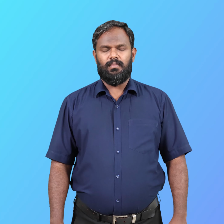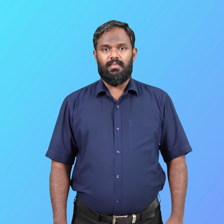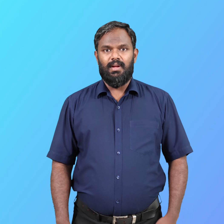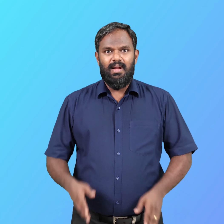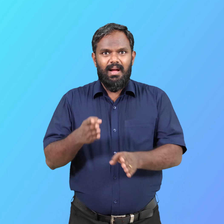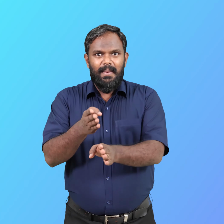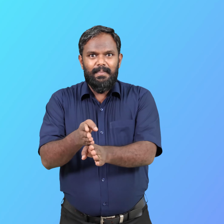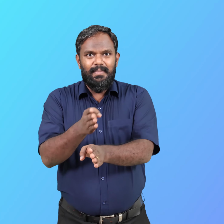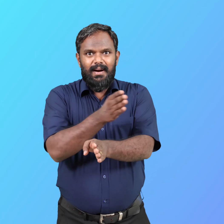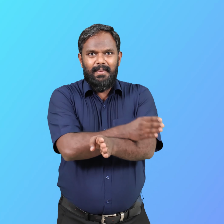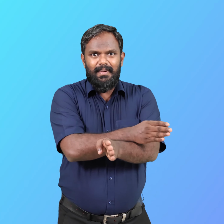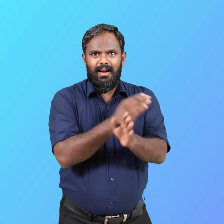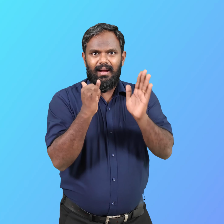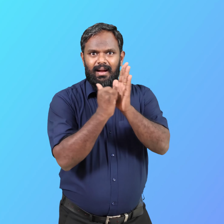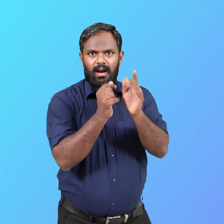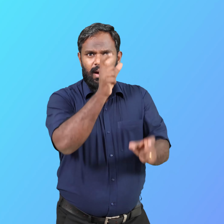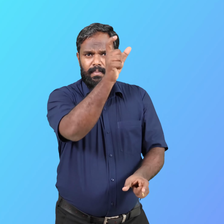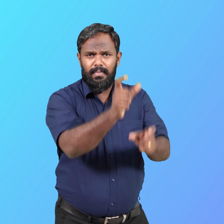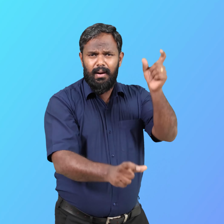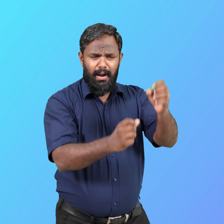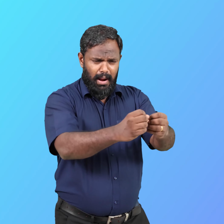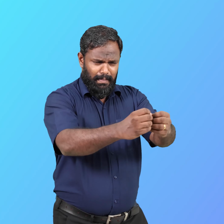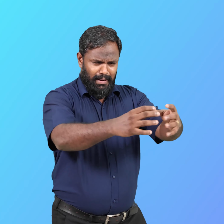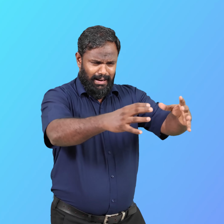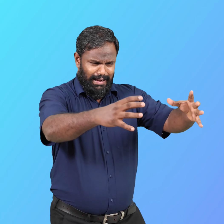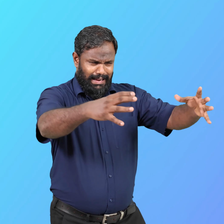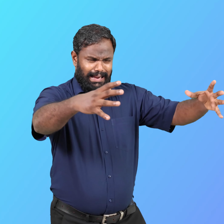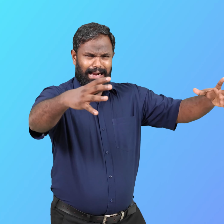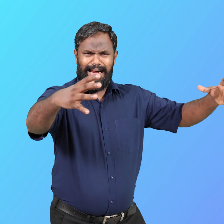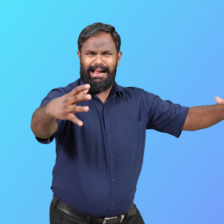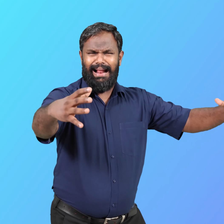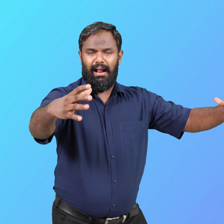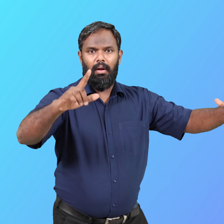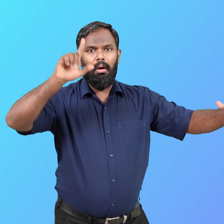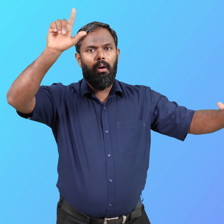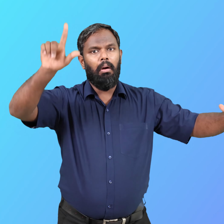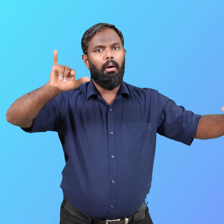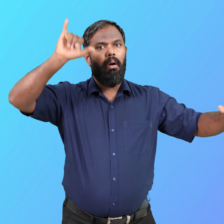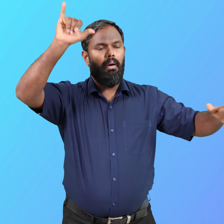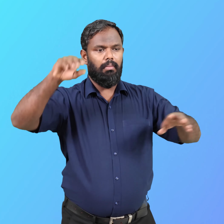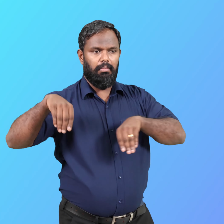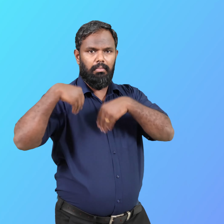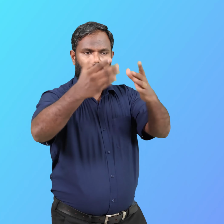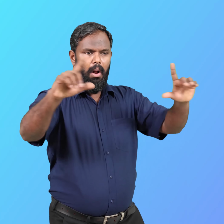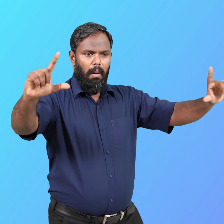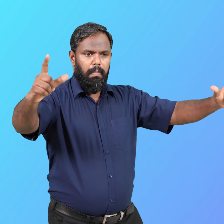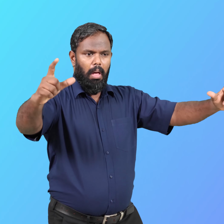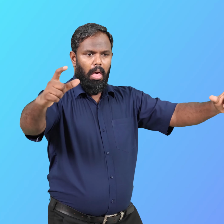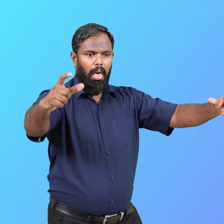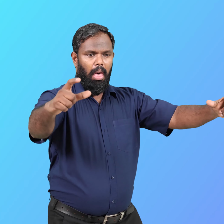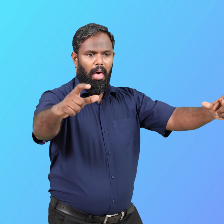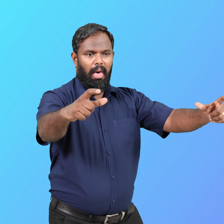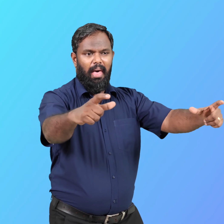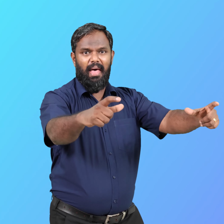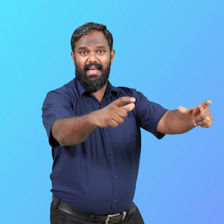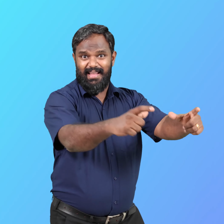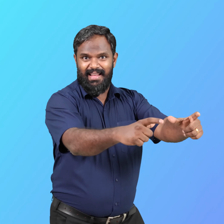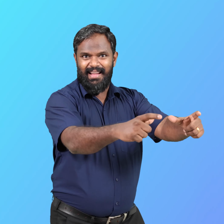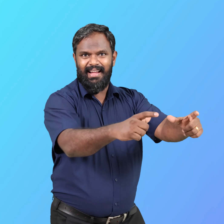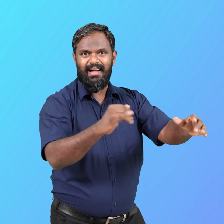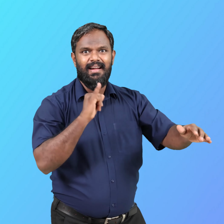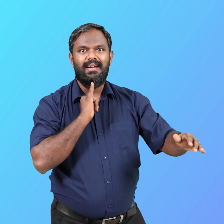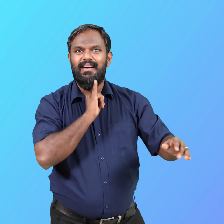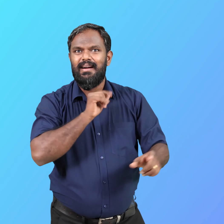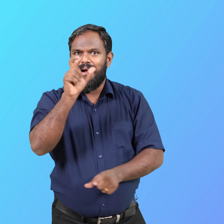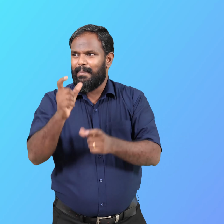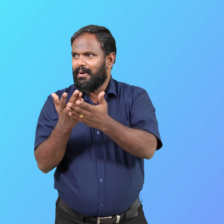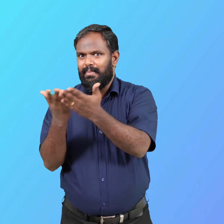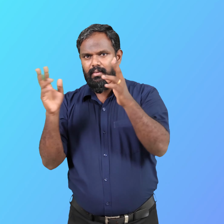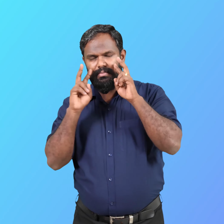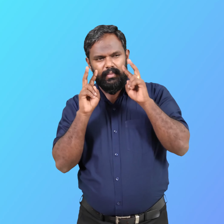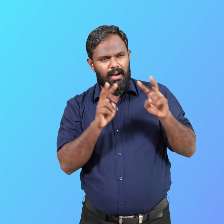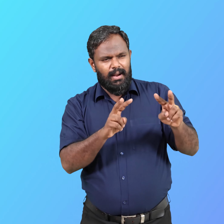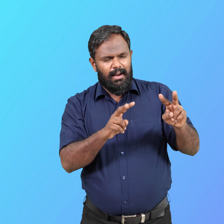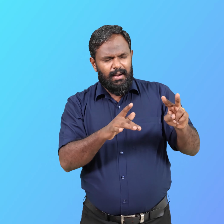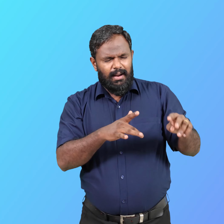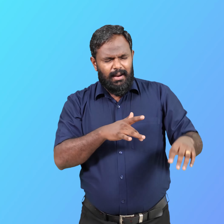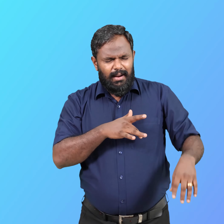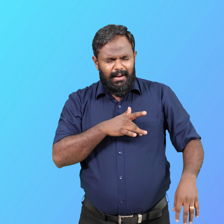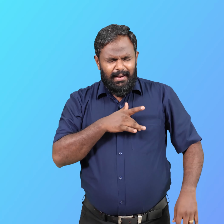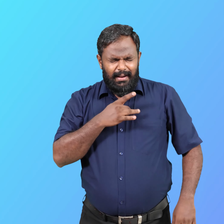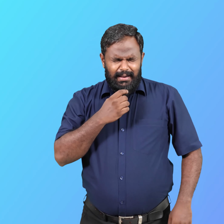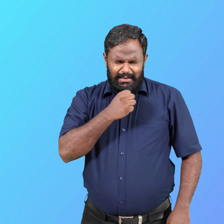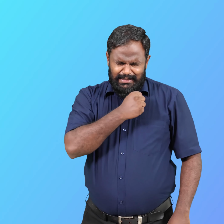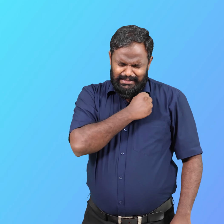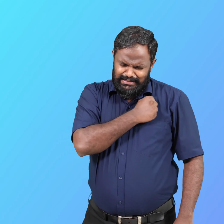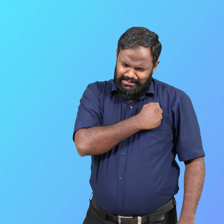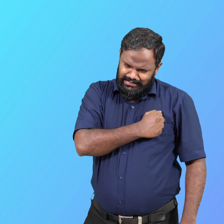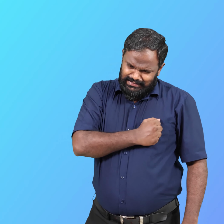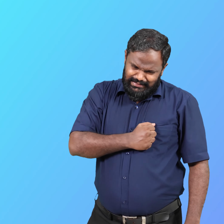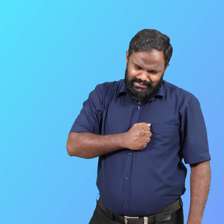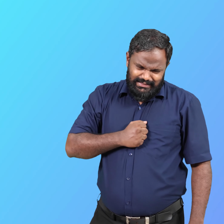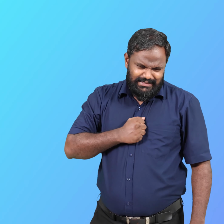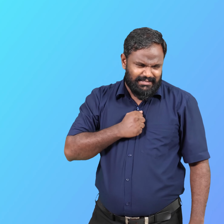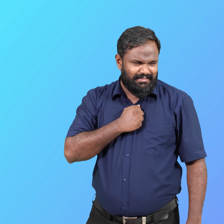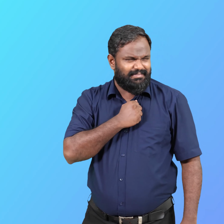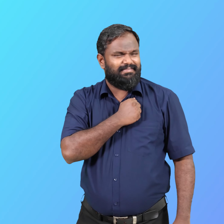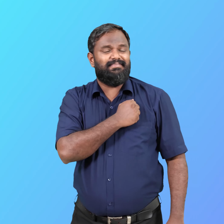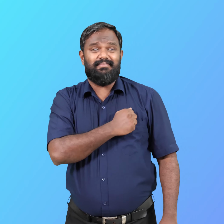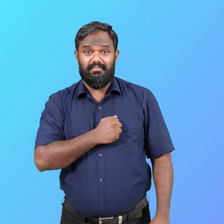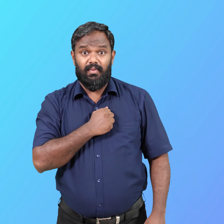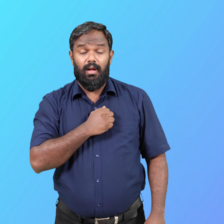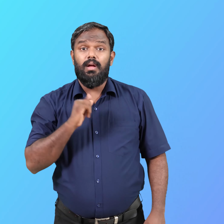The Israelites felt sorry for the men of Benjamin. They felt sorry for them because the LORD had separated them from the other tribes of Israel.